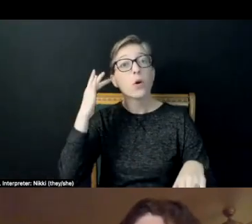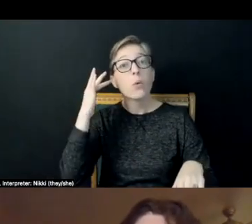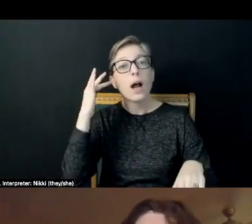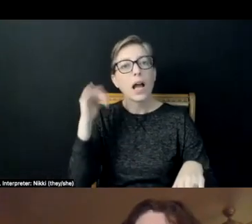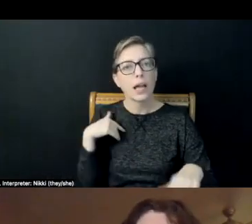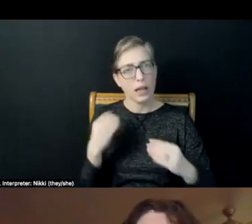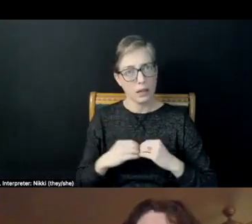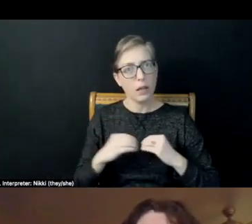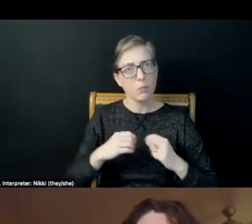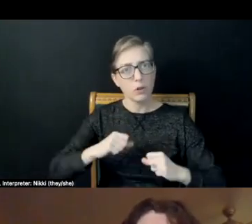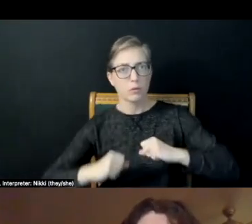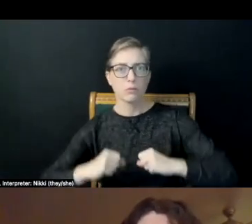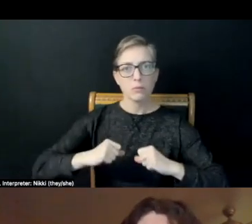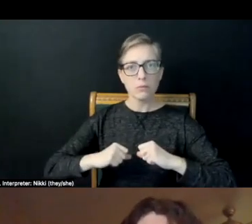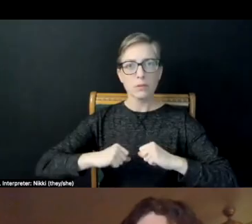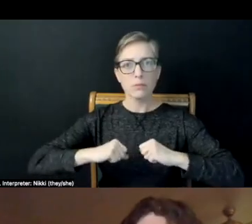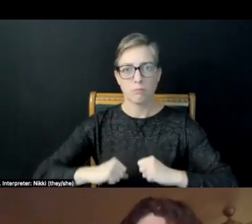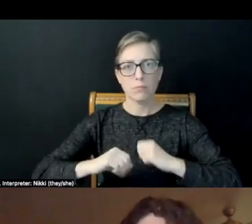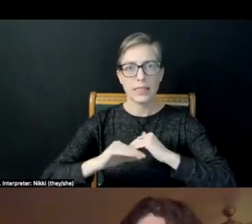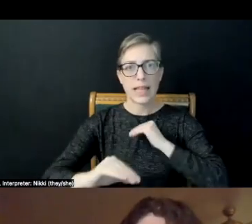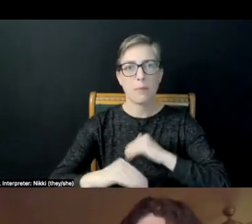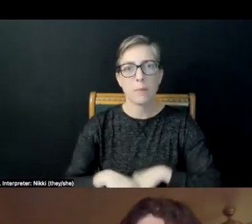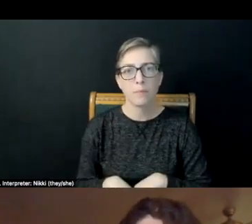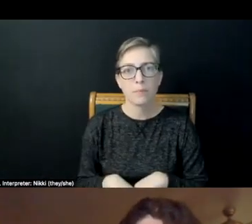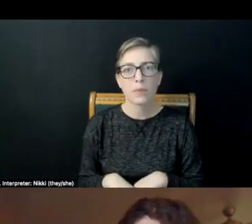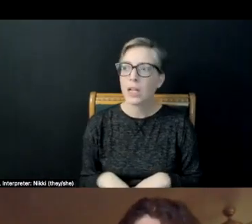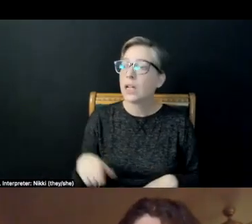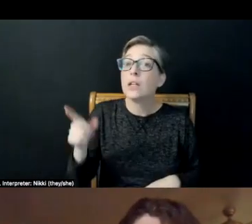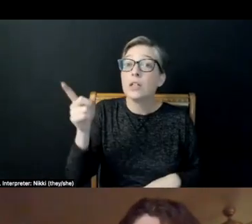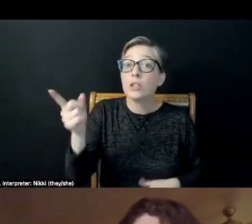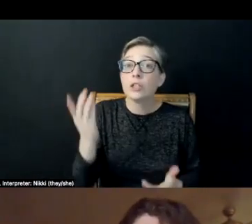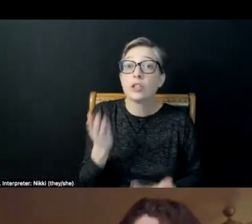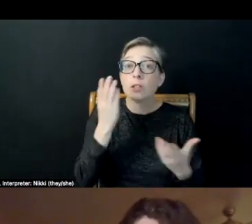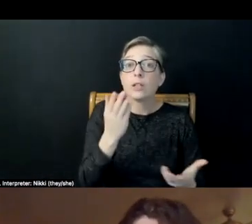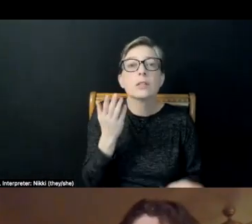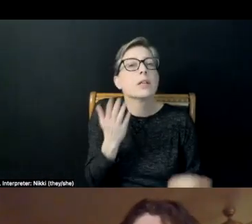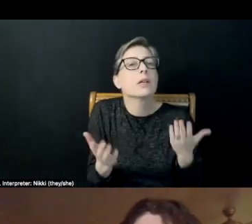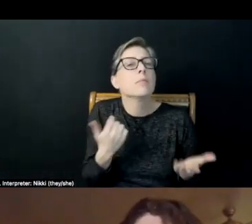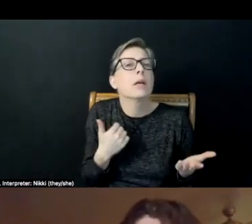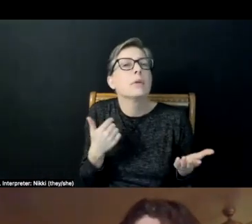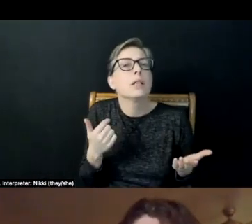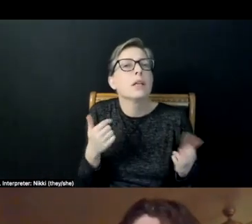I became very upset when she suggested that perhaps she could mimic our setup at home.